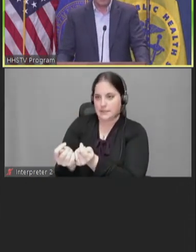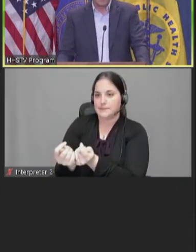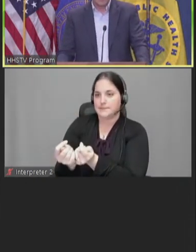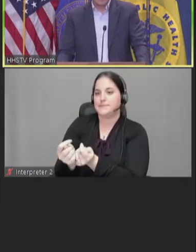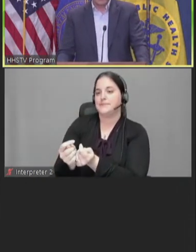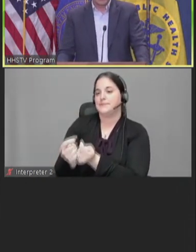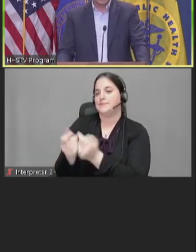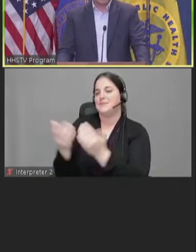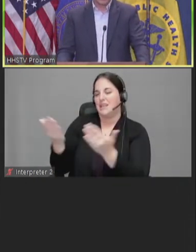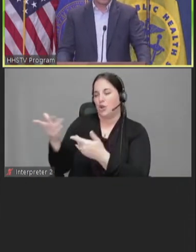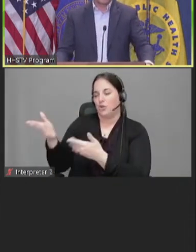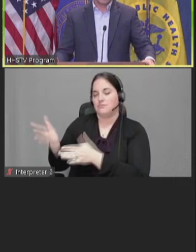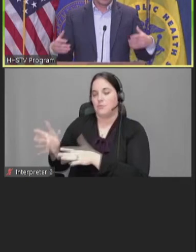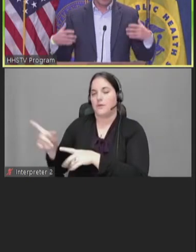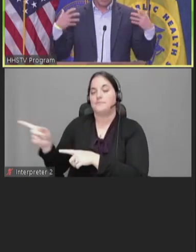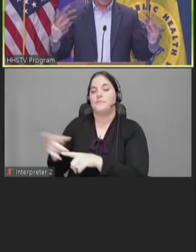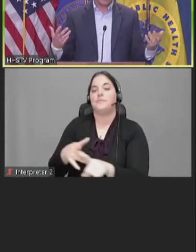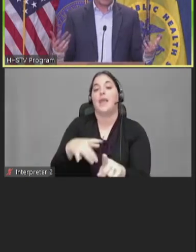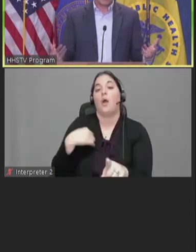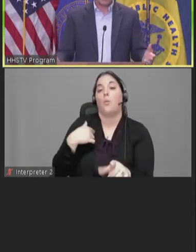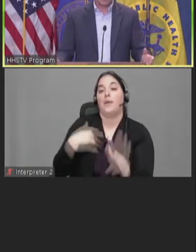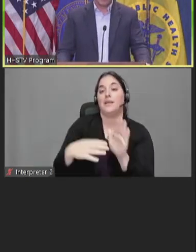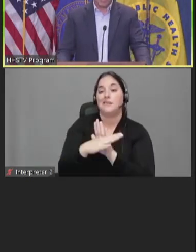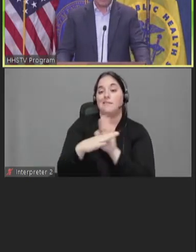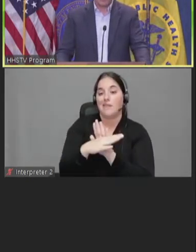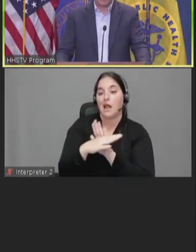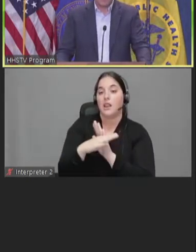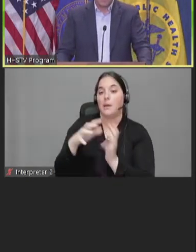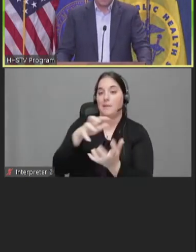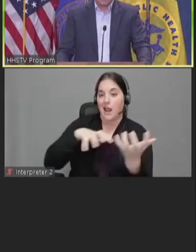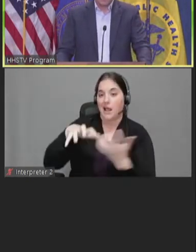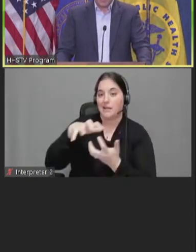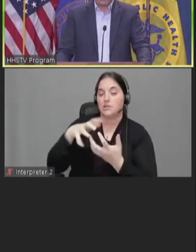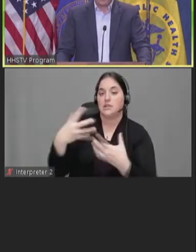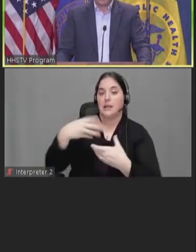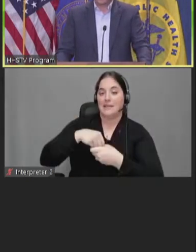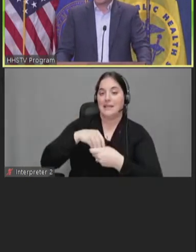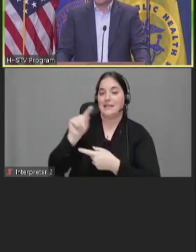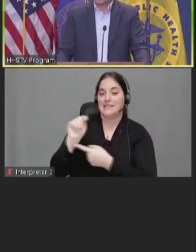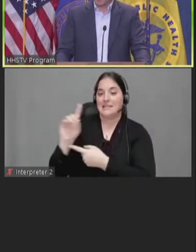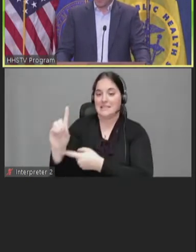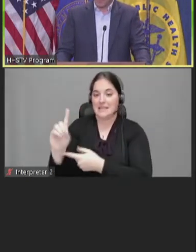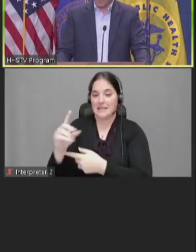and we developed an adjuvant-containing TB vaccine that was thermo-stable. And we did